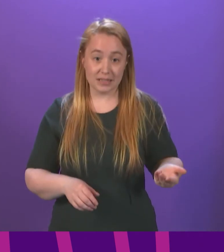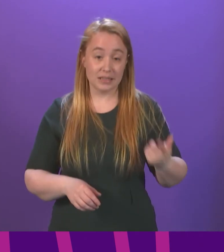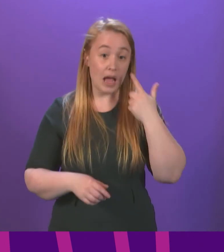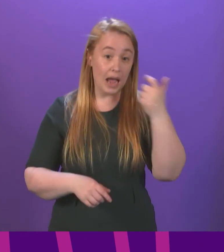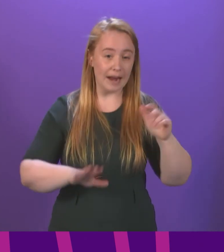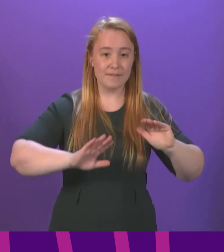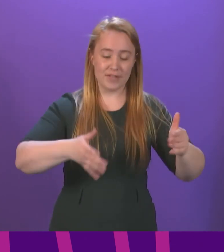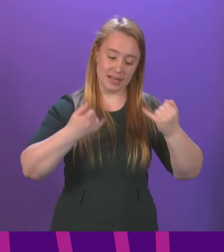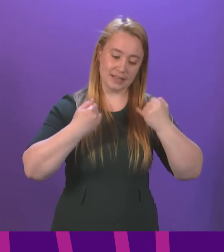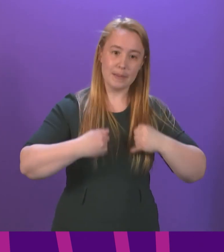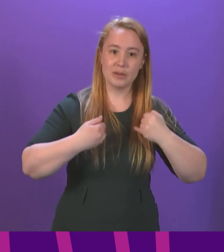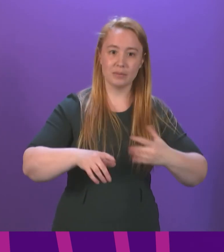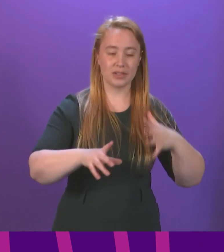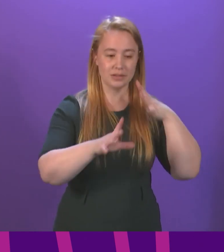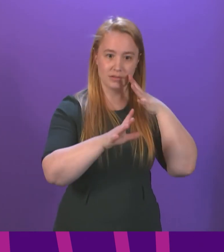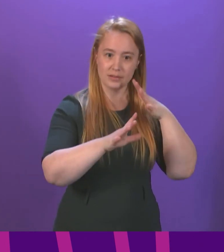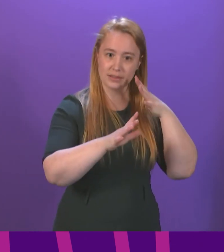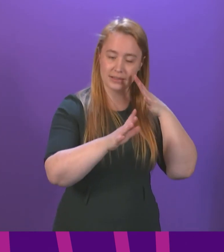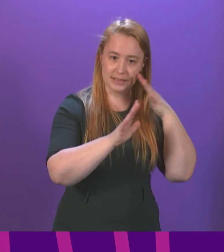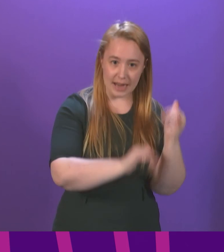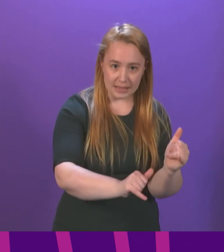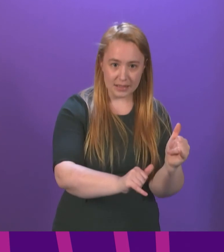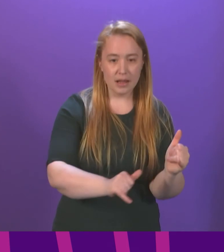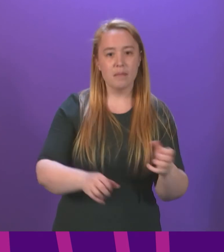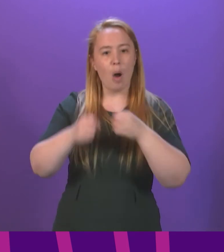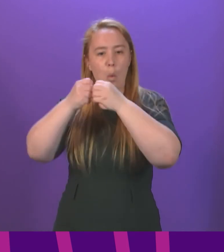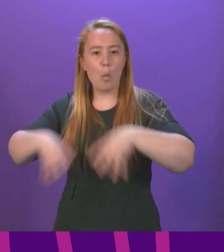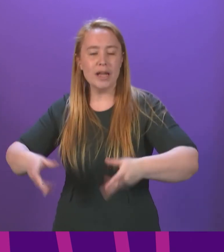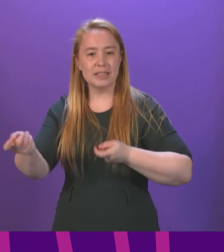asymptomatic tests for their staff but people who work in waste management centres or bus